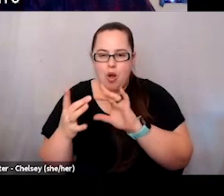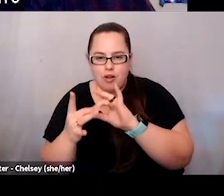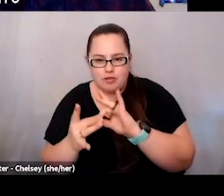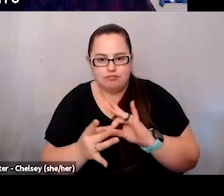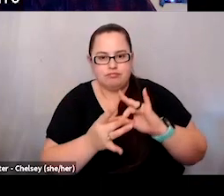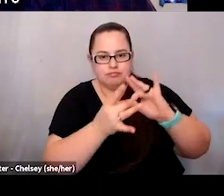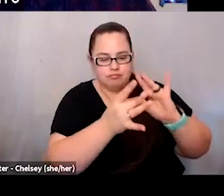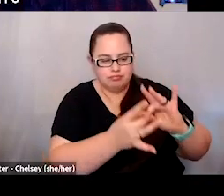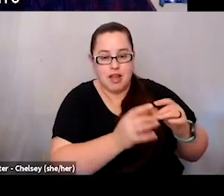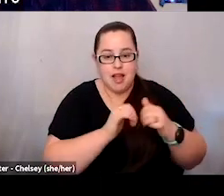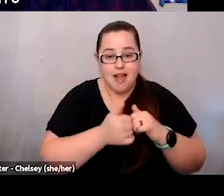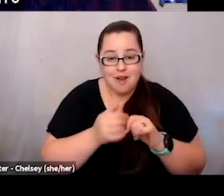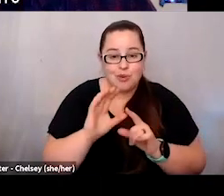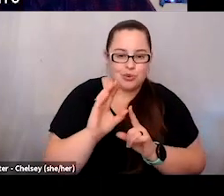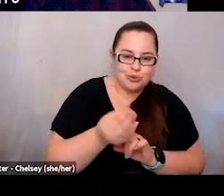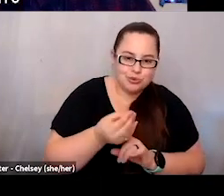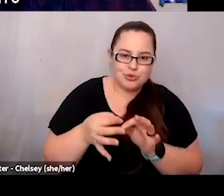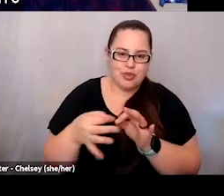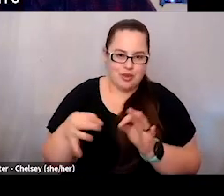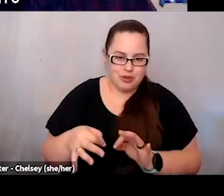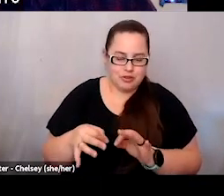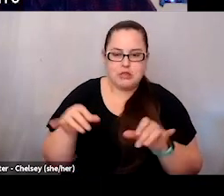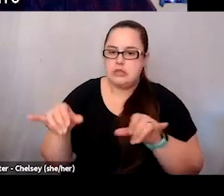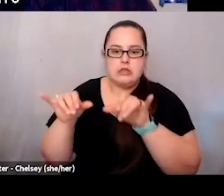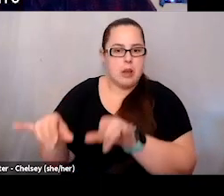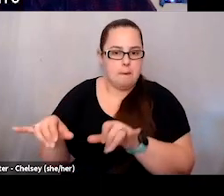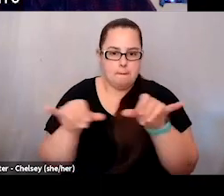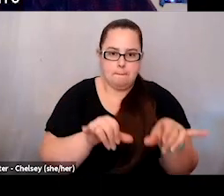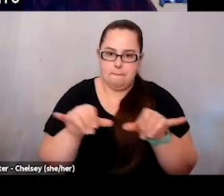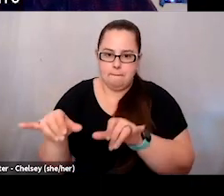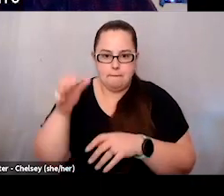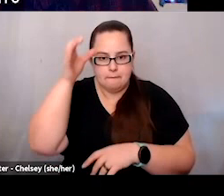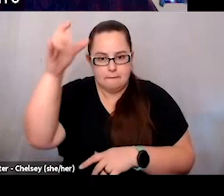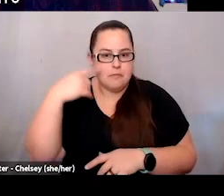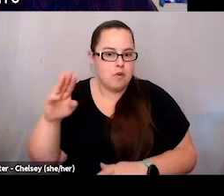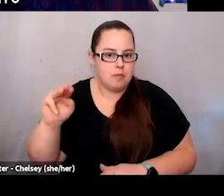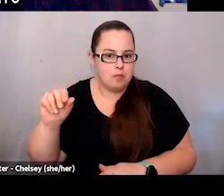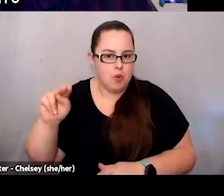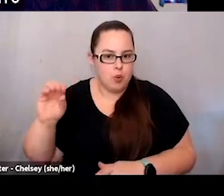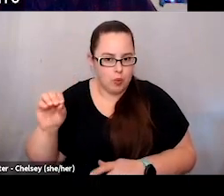and through language. And the same goes for the Mono people as well. Reservations and